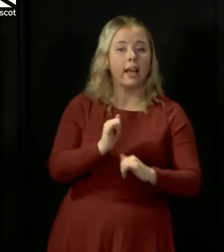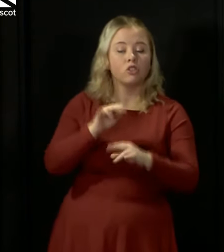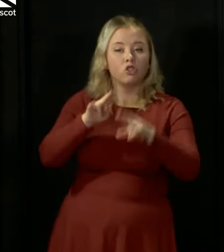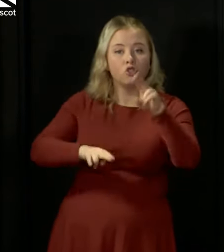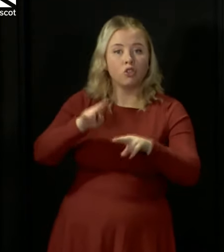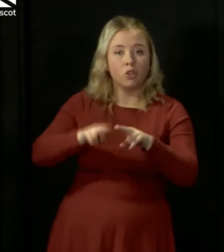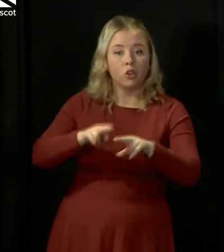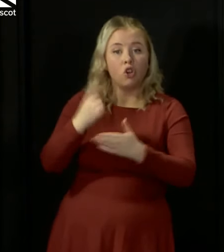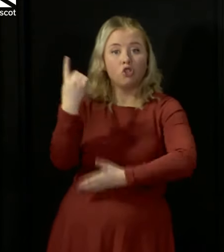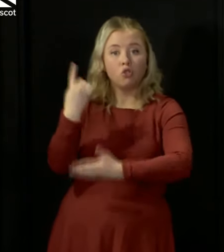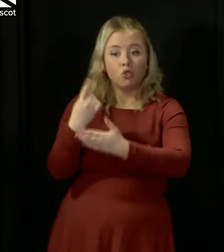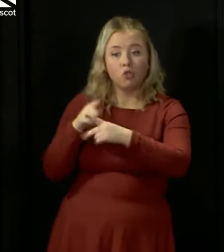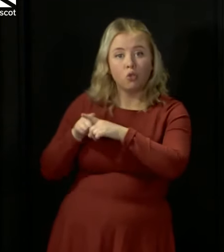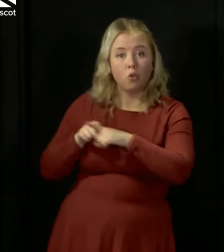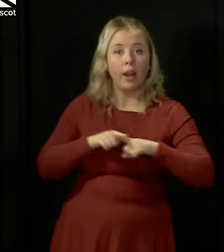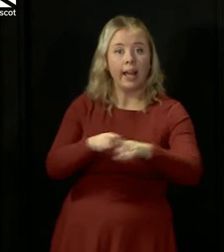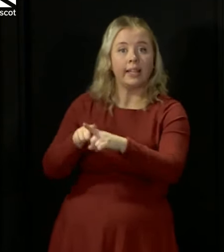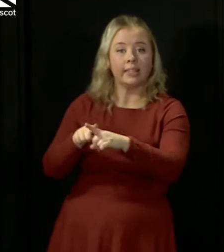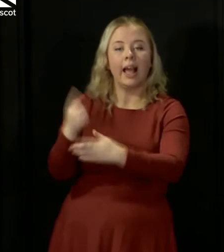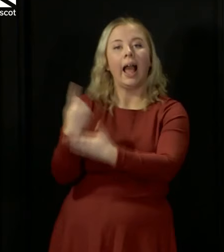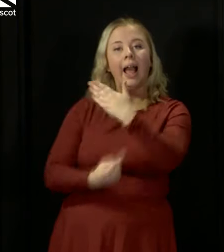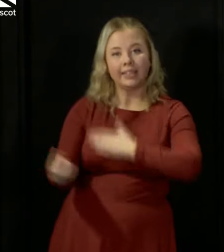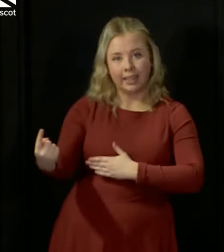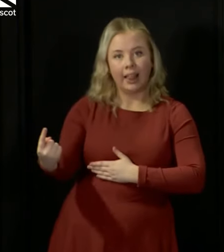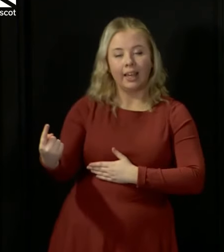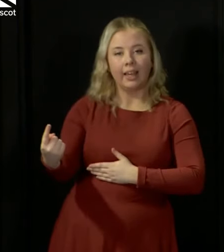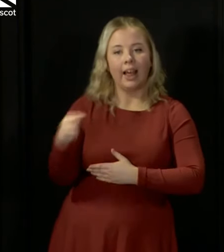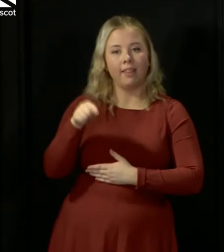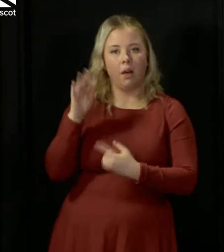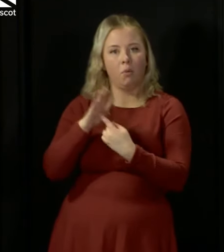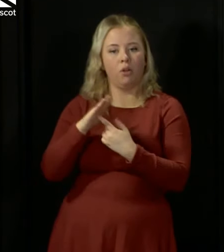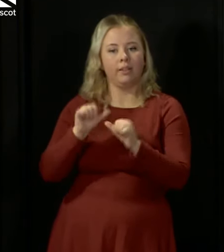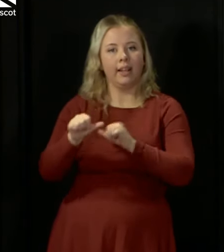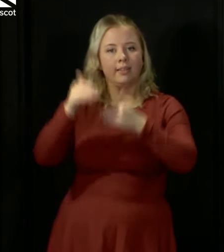which is so important as part of the next phase of how we tackle the virus.